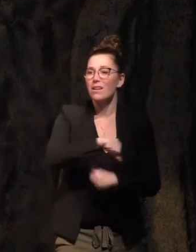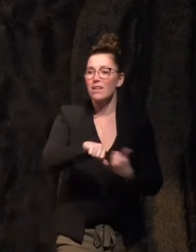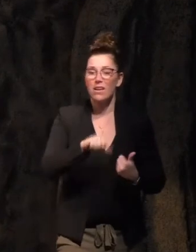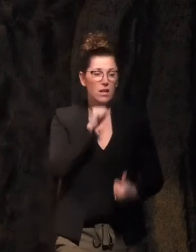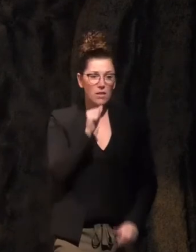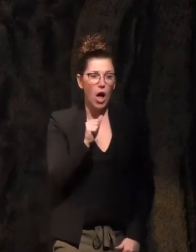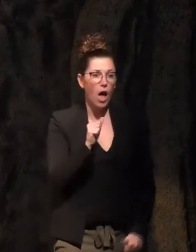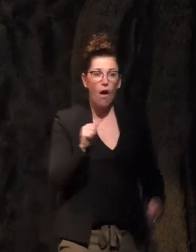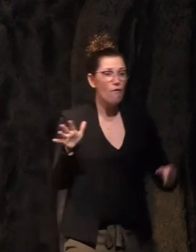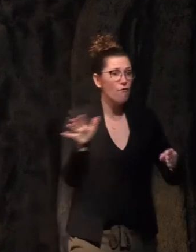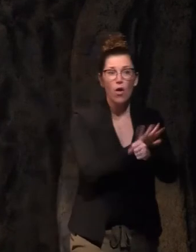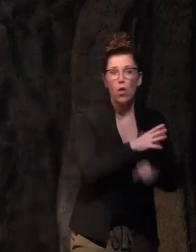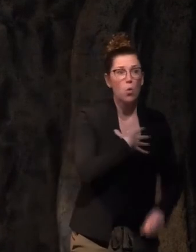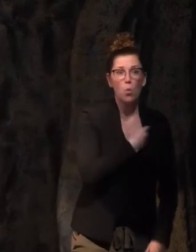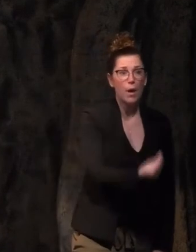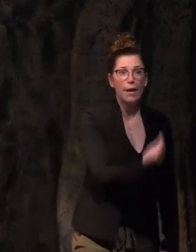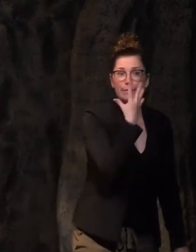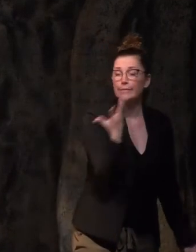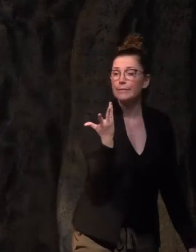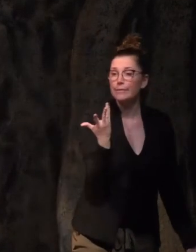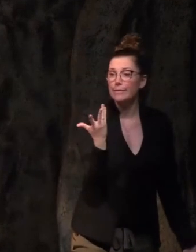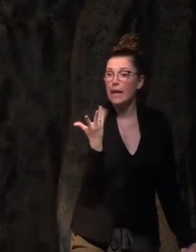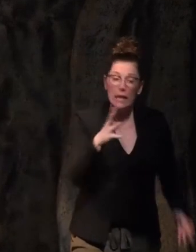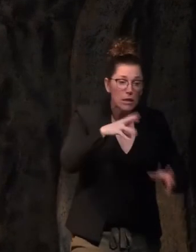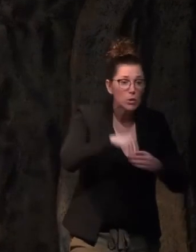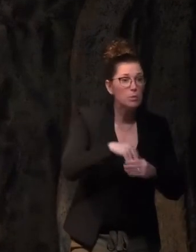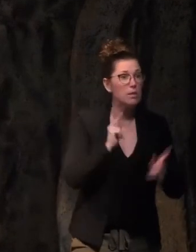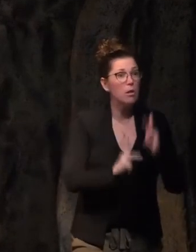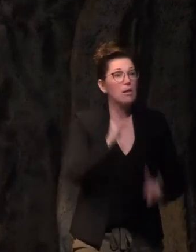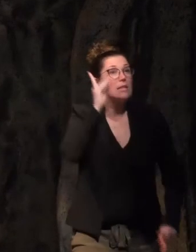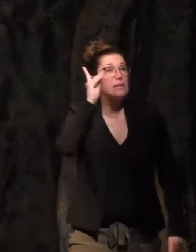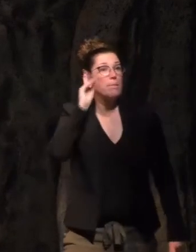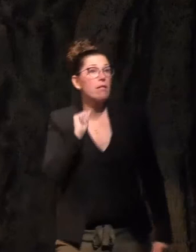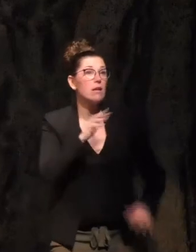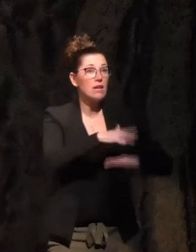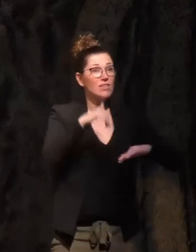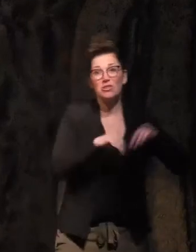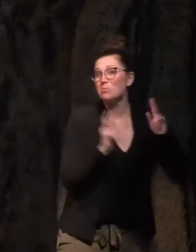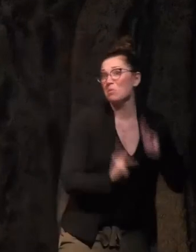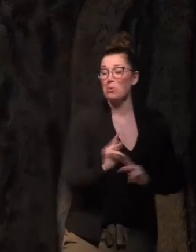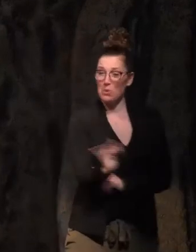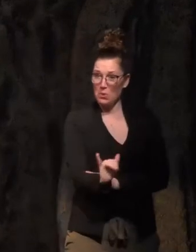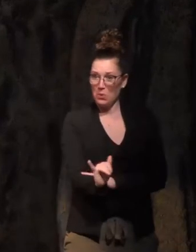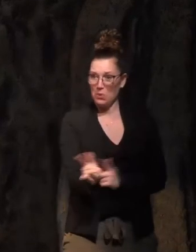and definitely includes folks with disabilities and indigenous people too. And nobody is saying we should stop doing musicals